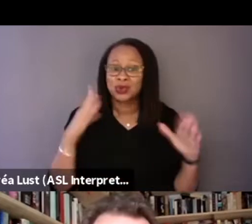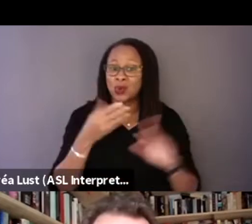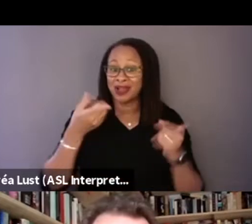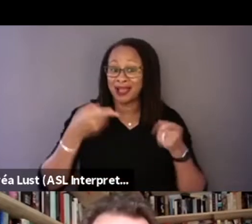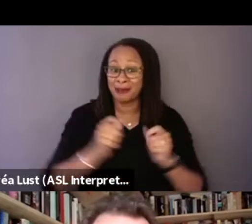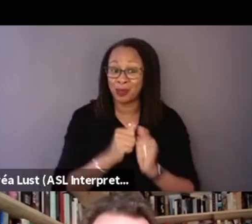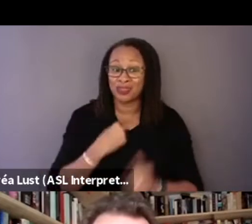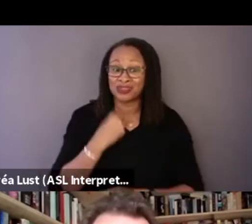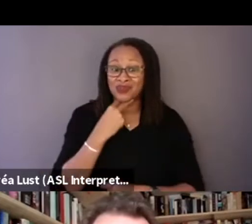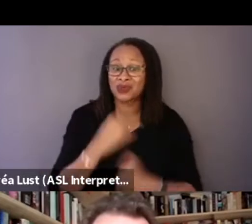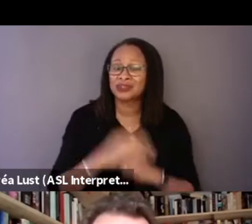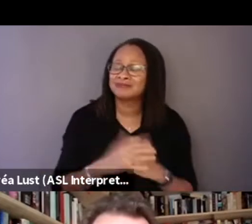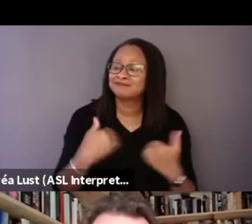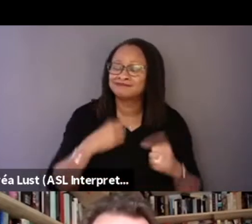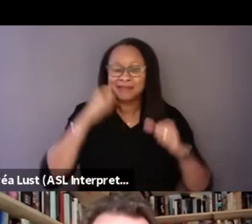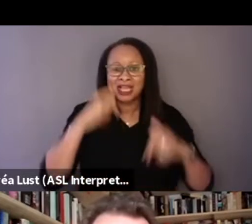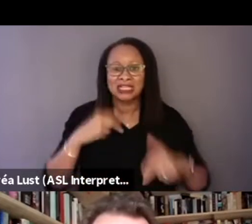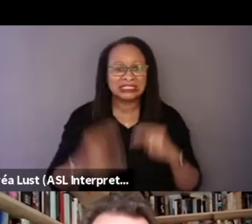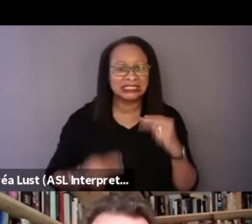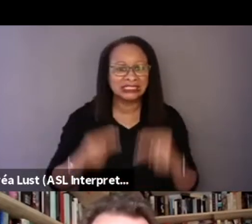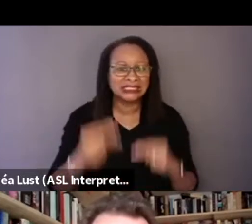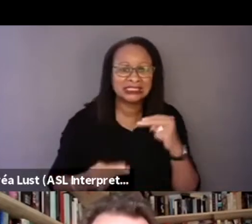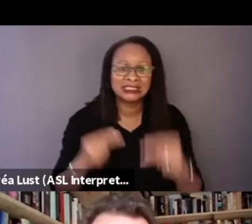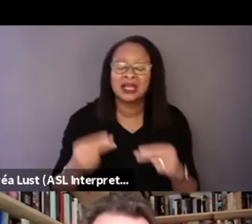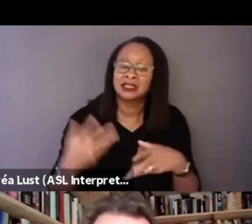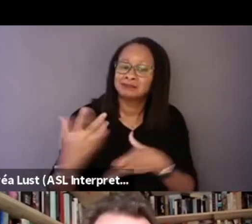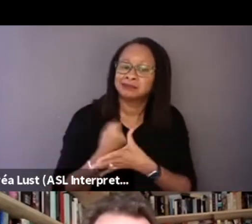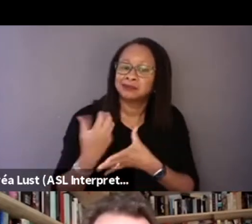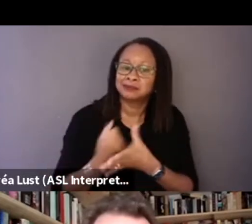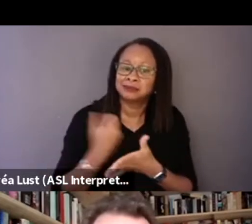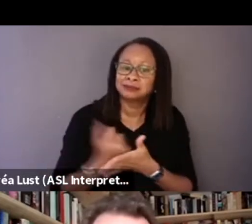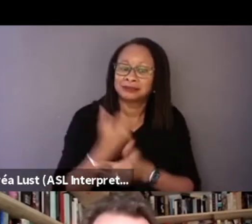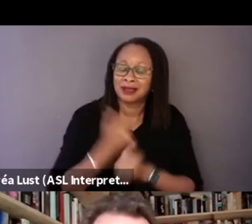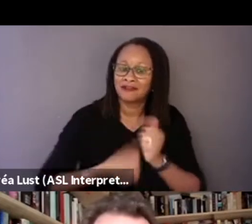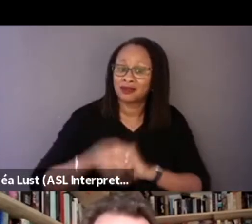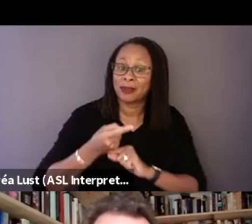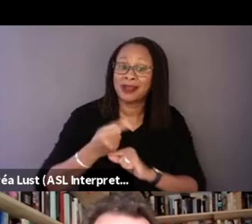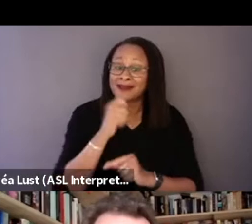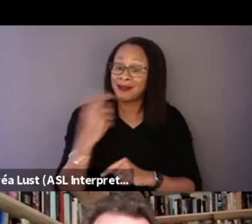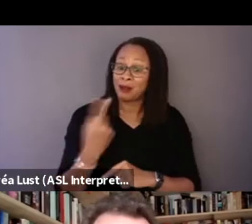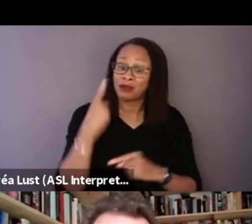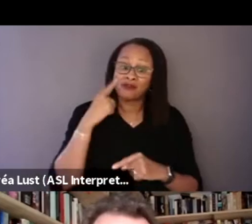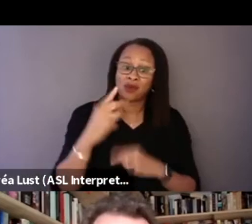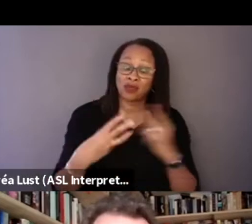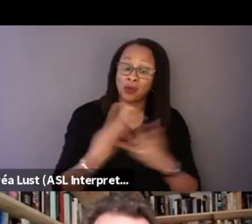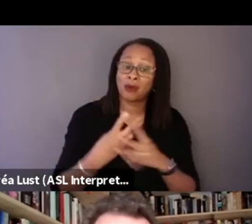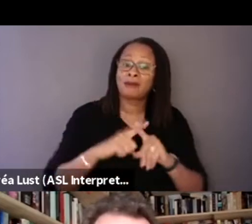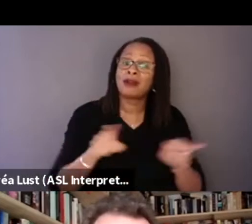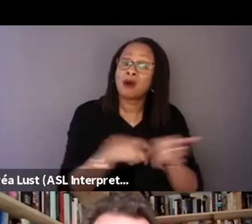and there was just this incredible urgency to capture every moment, not only for the world, but for his family to preserve this time,